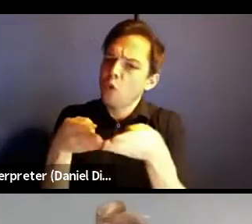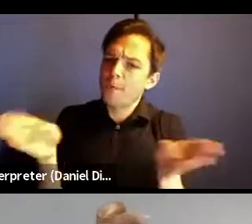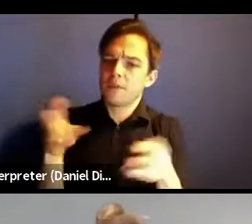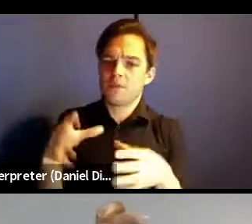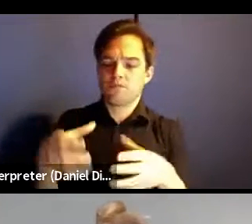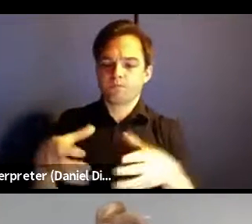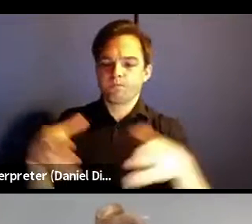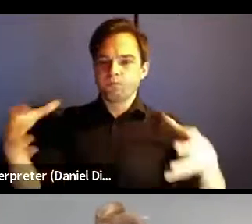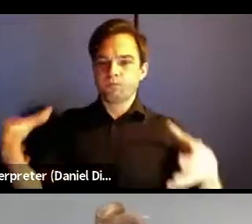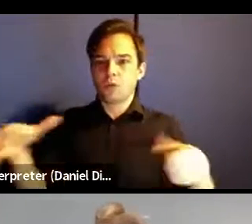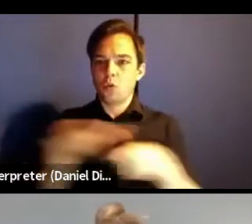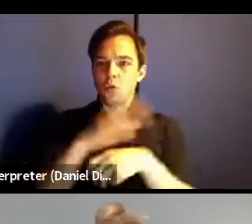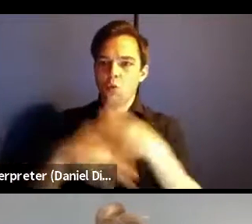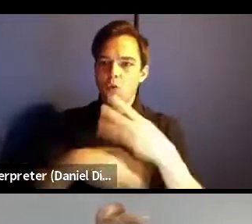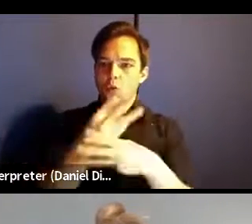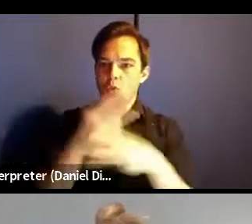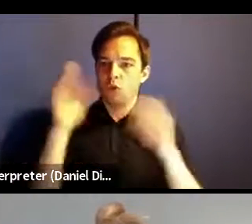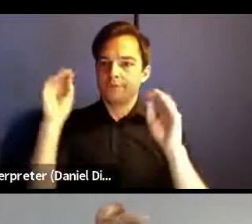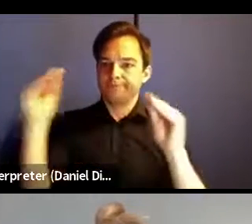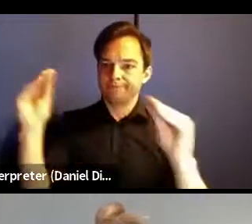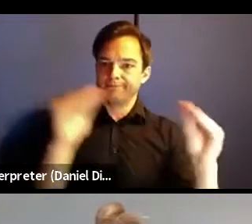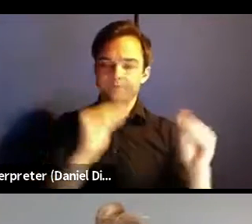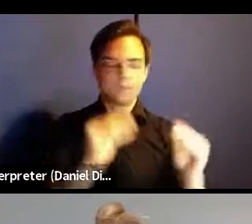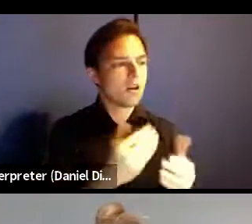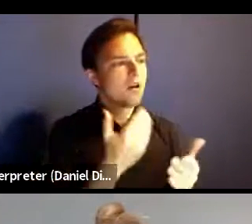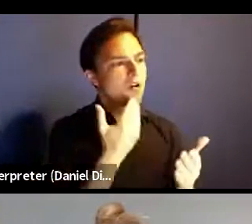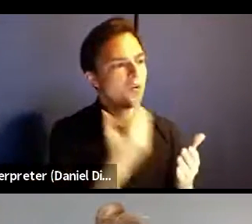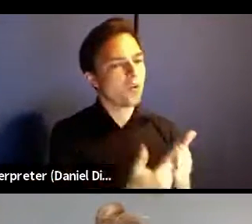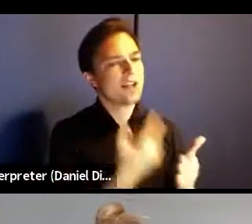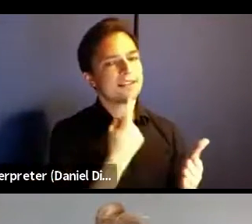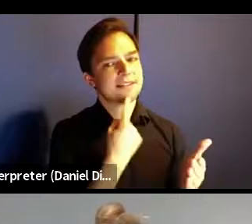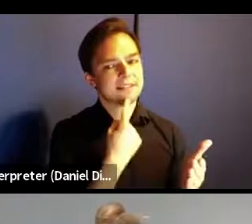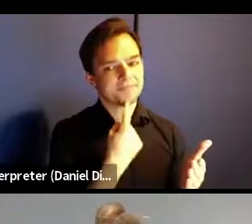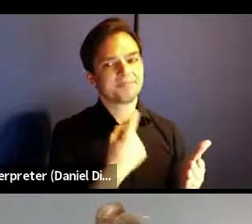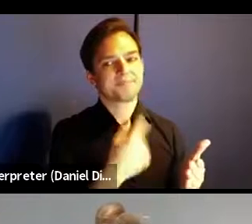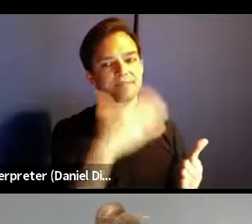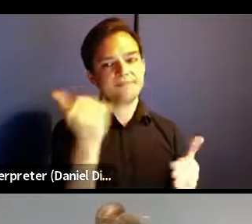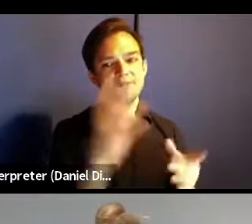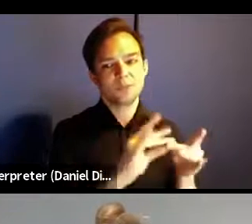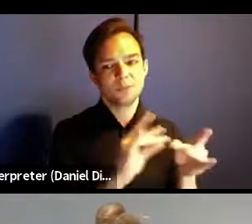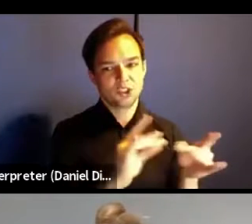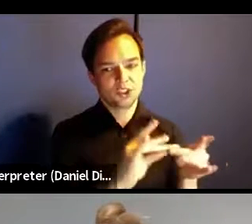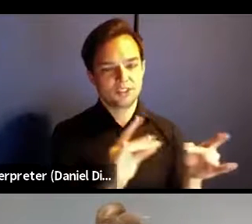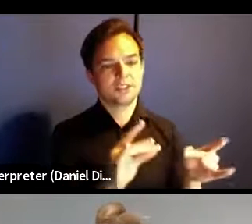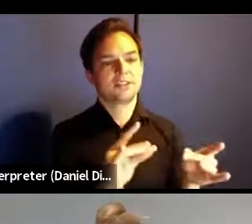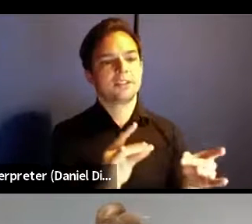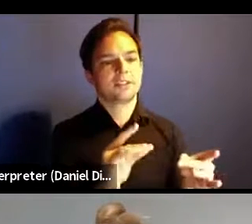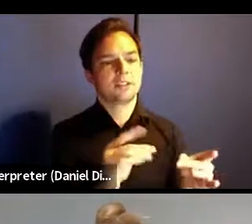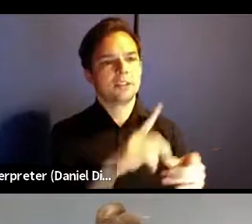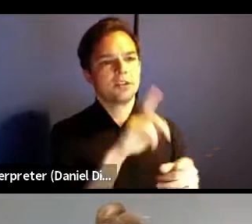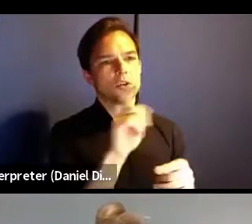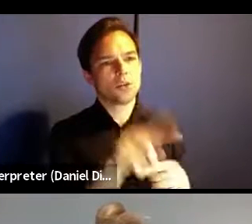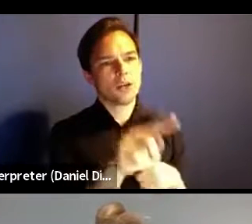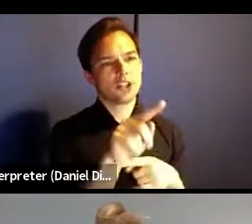Oh, well said. I forgot to mention this, but the questions that I'm asking